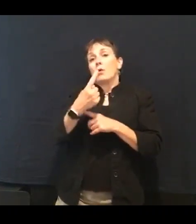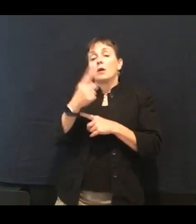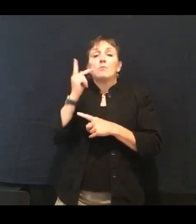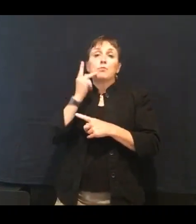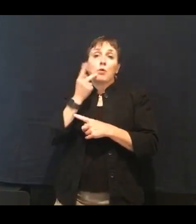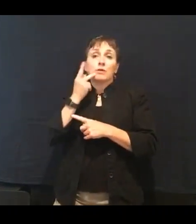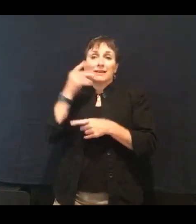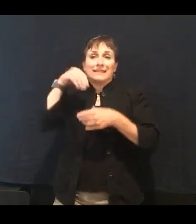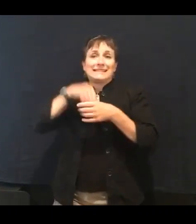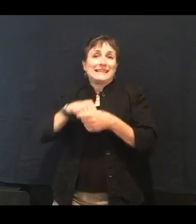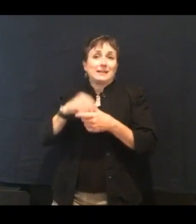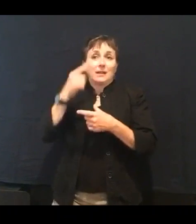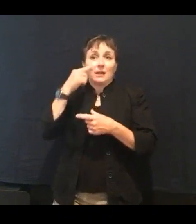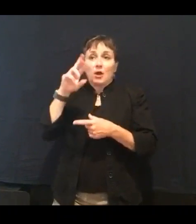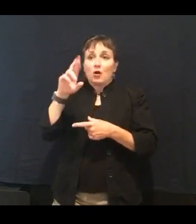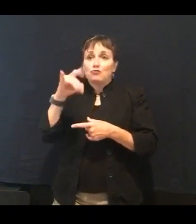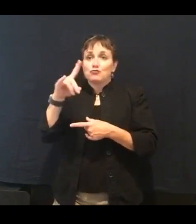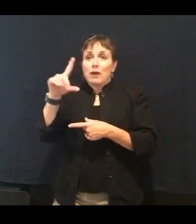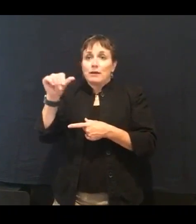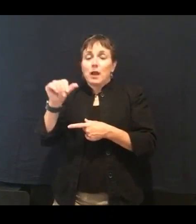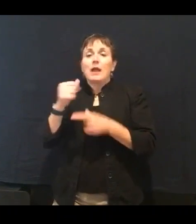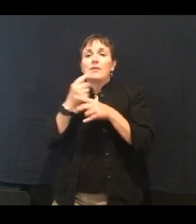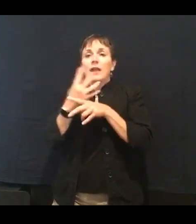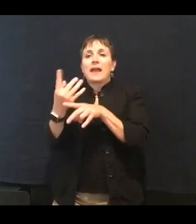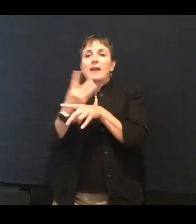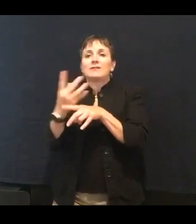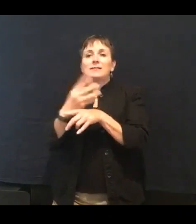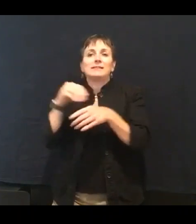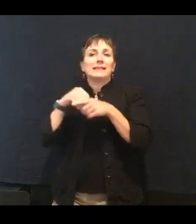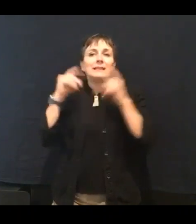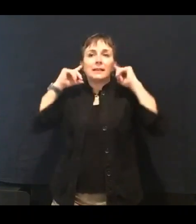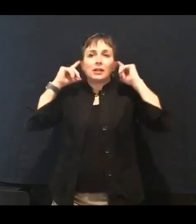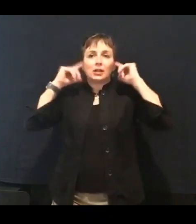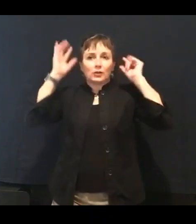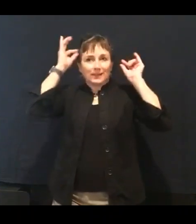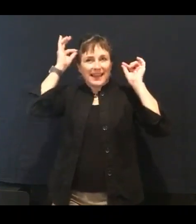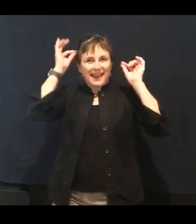in the retina and hair cells in the inner ear. The retina and the hair cells perceive